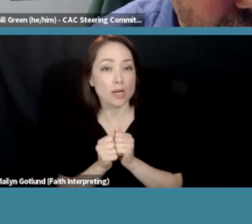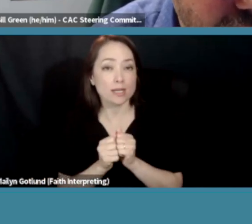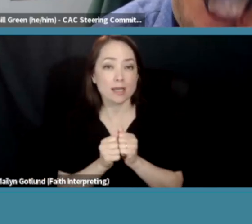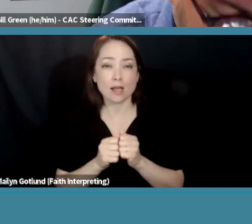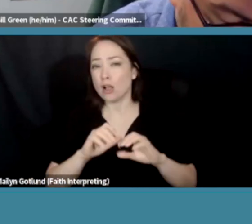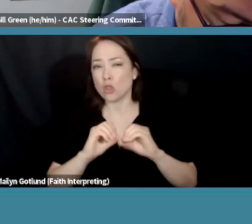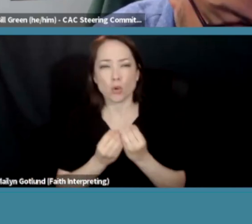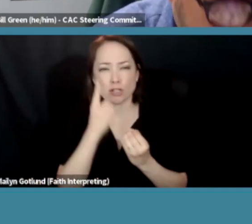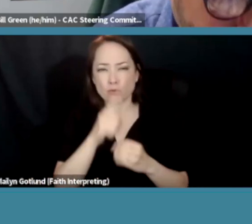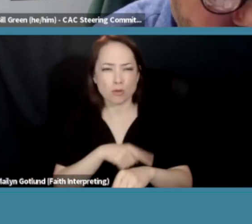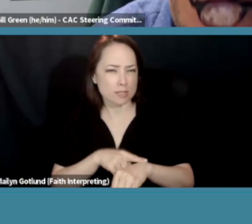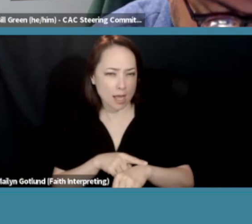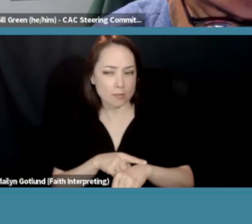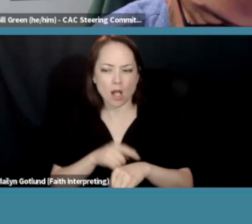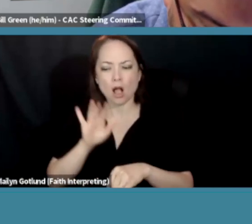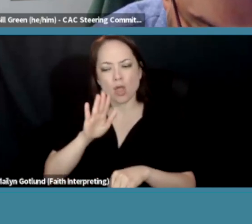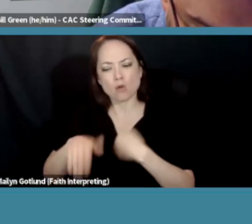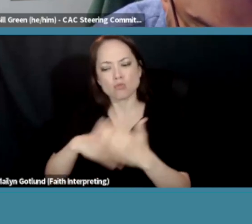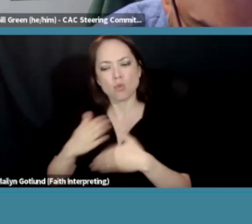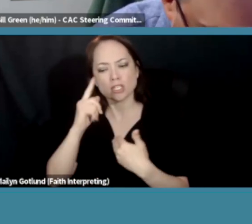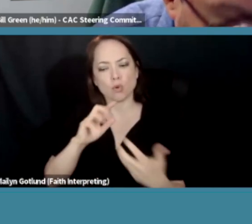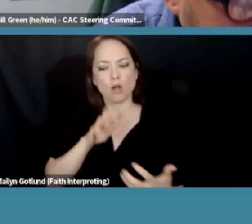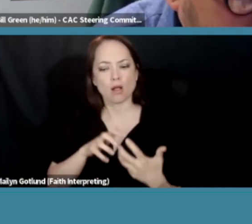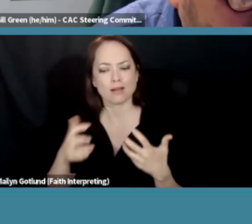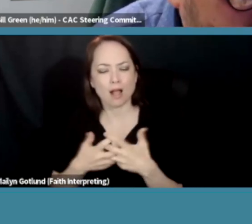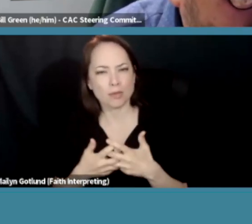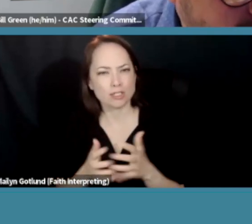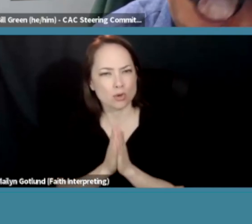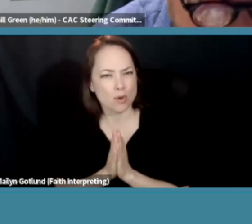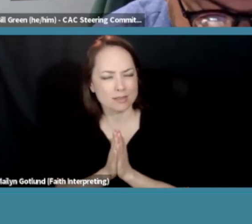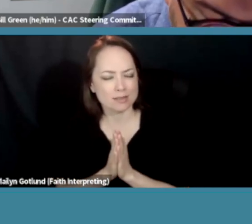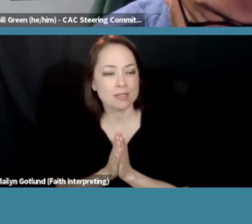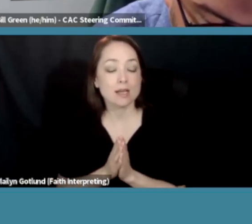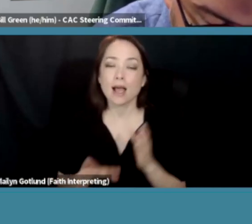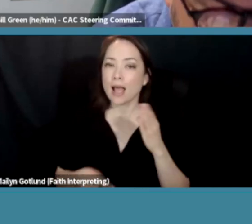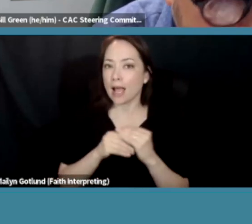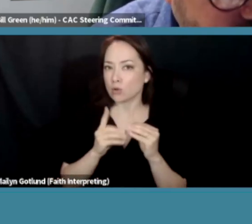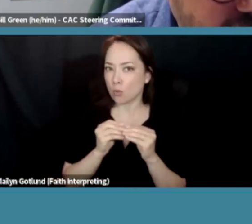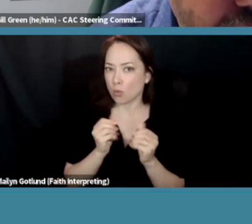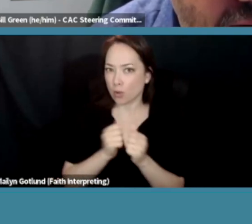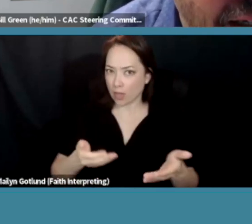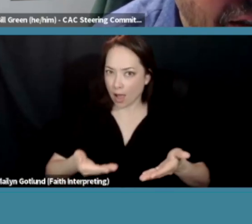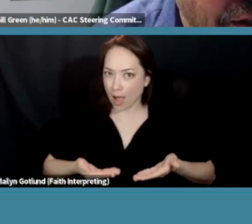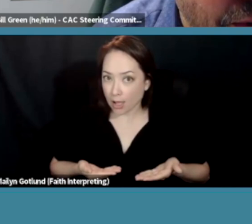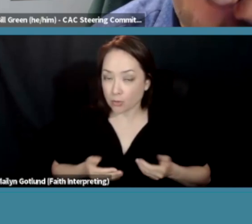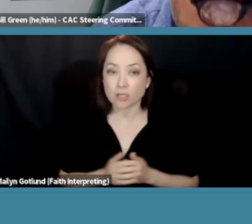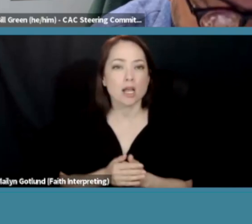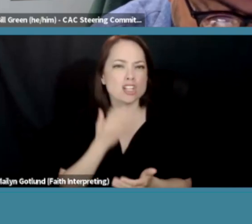what is their process for accommodating requests? I would add one more thing to this about hiring is it's a great practice to know